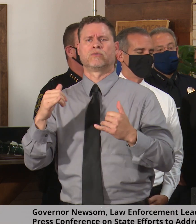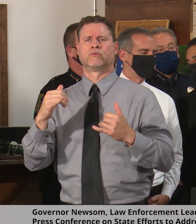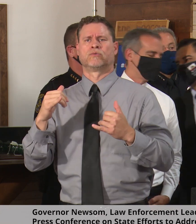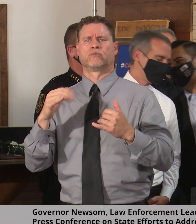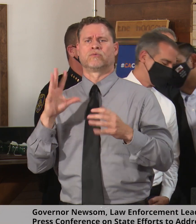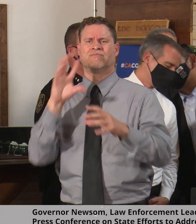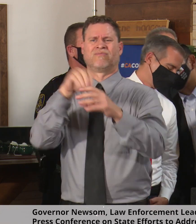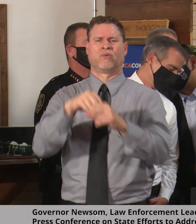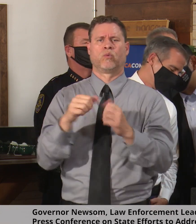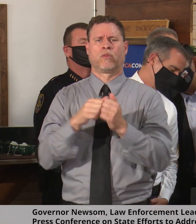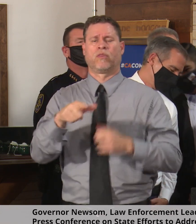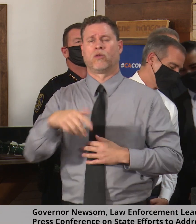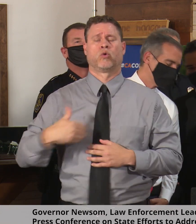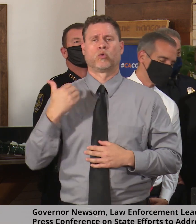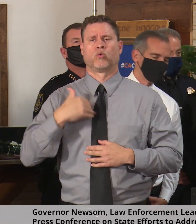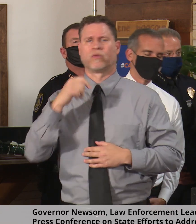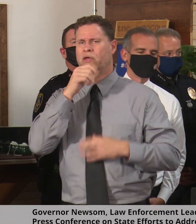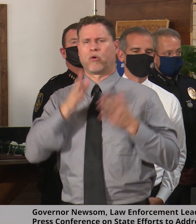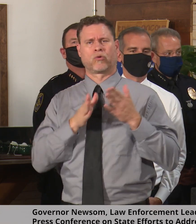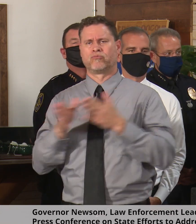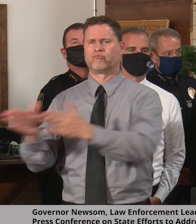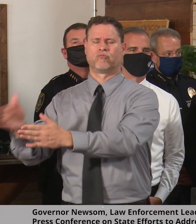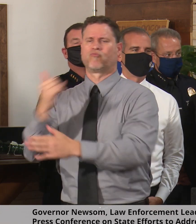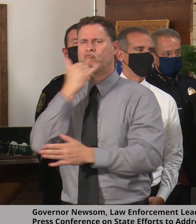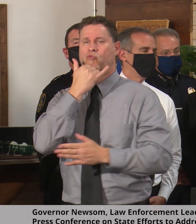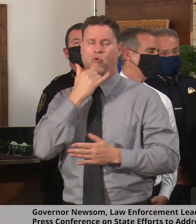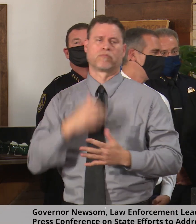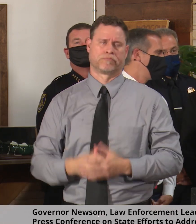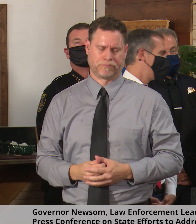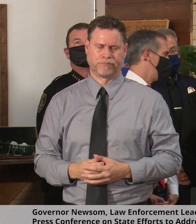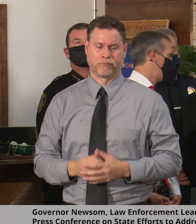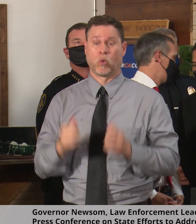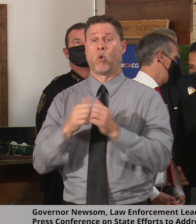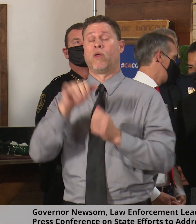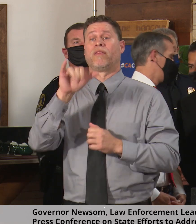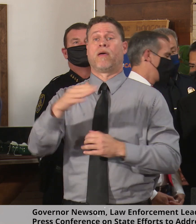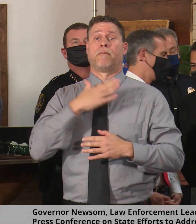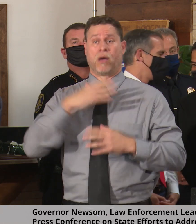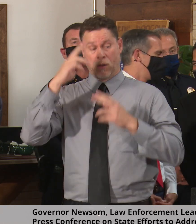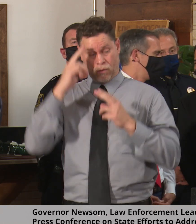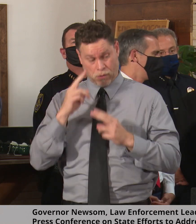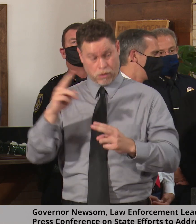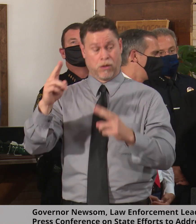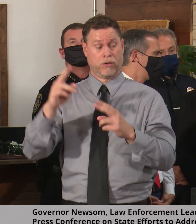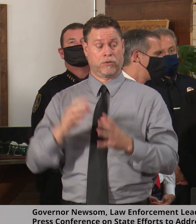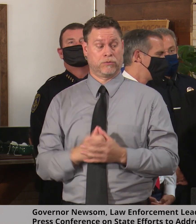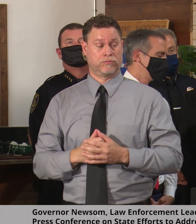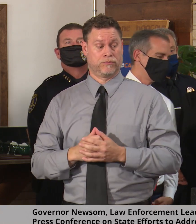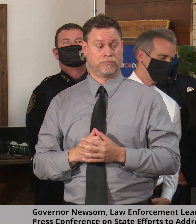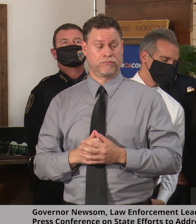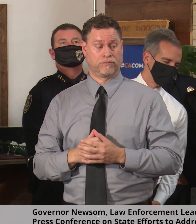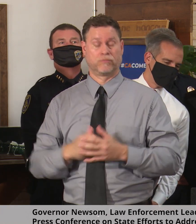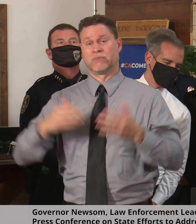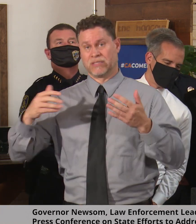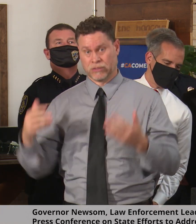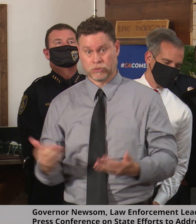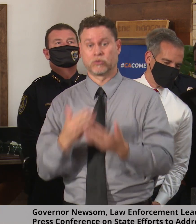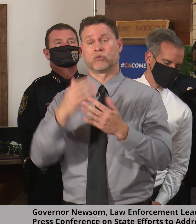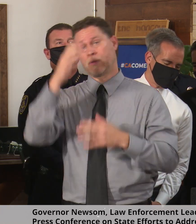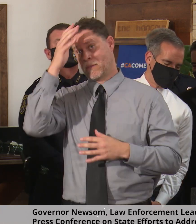so they don't head down the wrong path. With that, it is my honor to to introduce Amanda Ray and